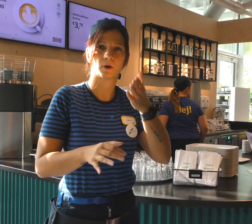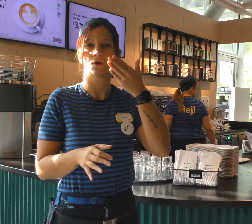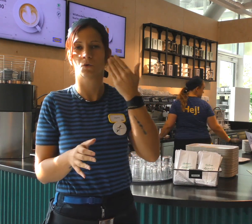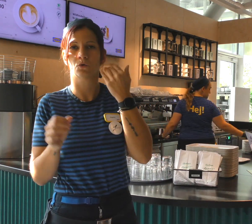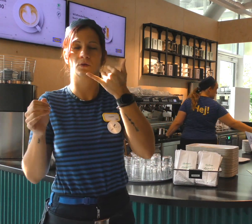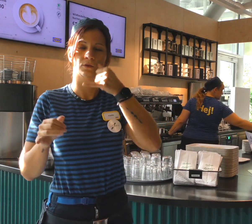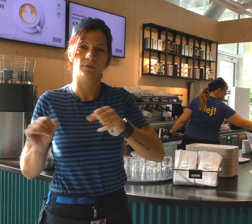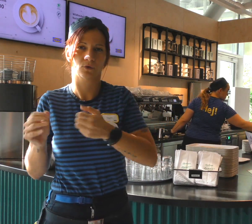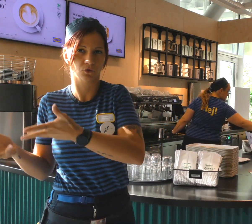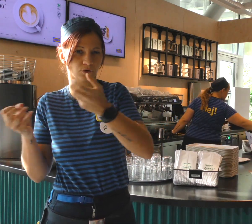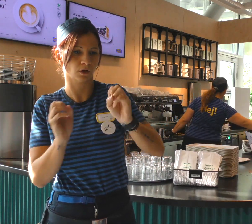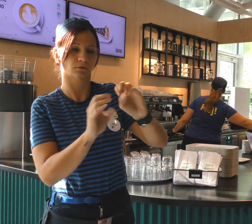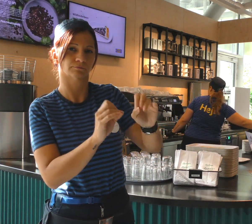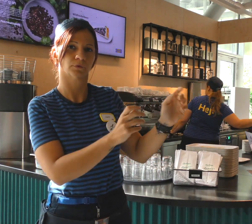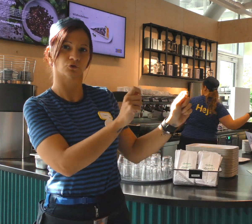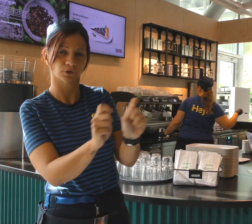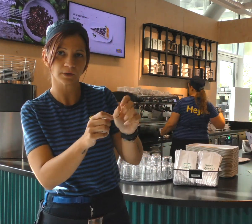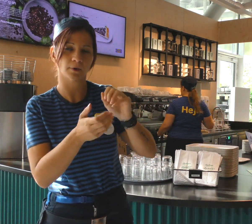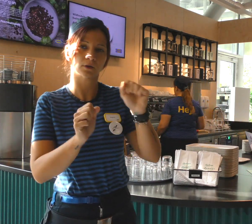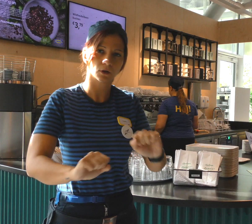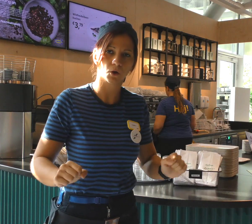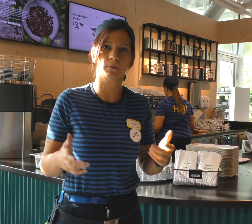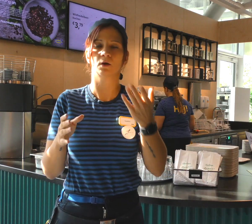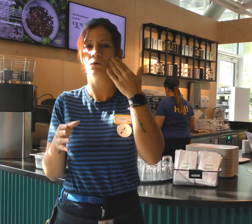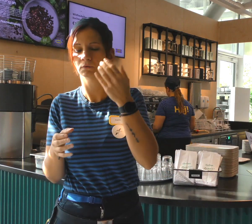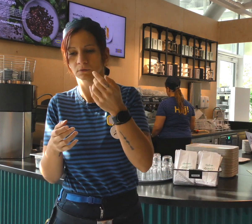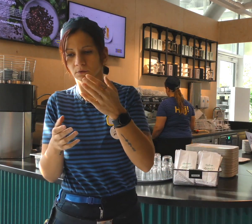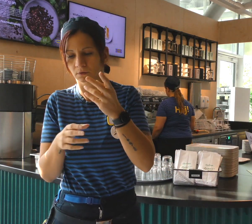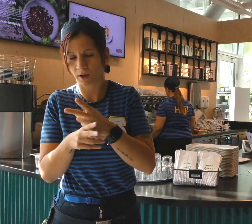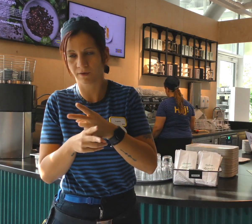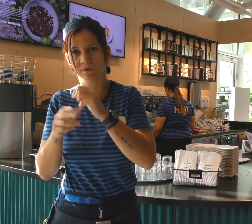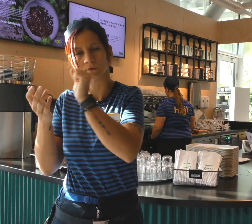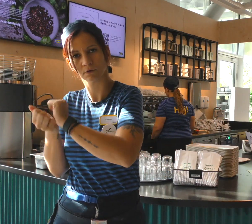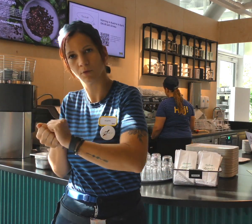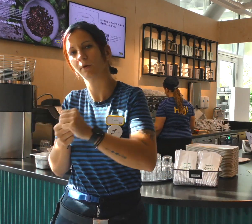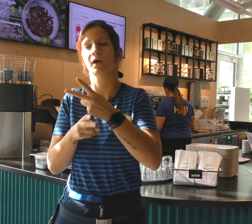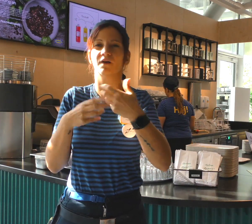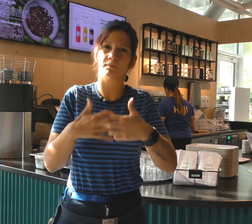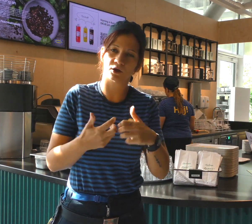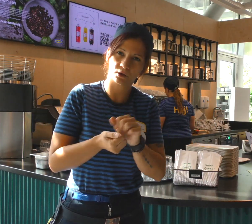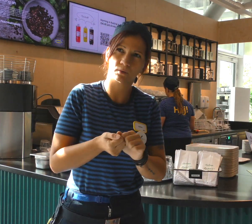for example taking the cakes out of the freezer, placing them in the cake display and closing it again. Clean up, wash the cakes and coffee dishes, clean the coffee machine,